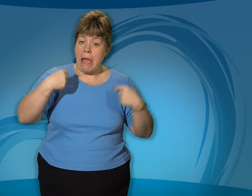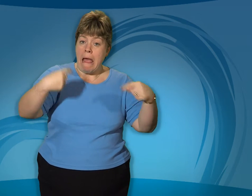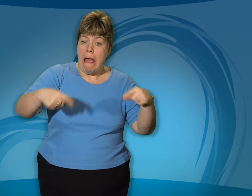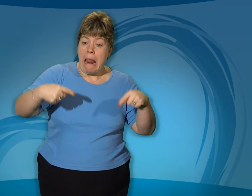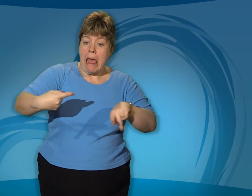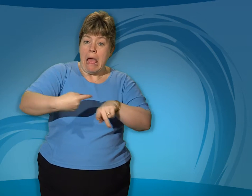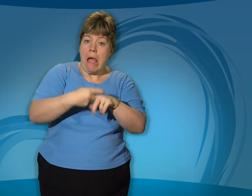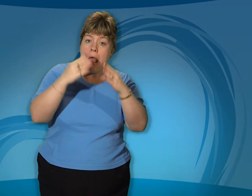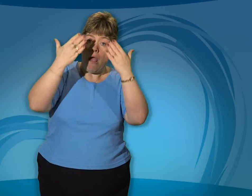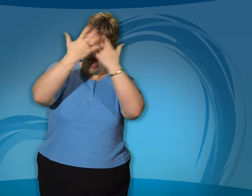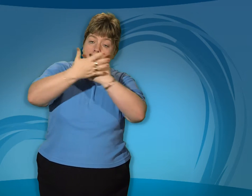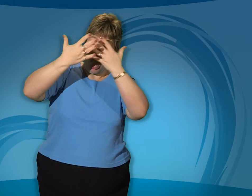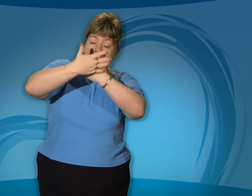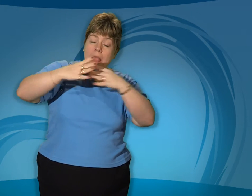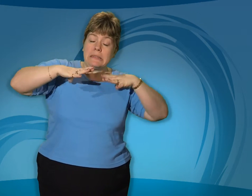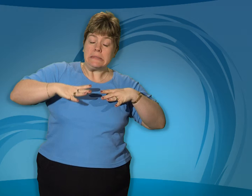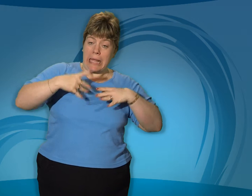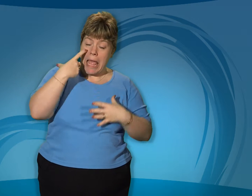Can I have sedation for the procedure?